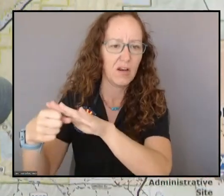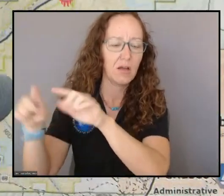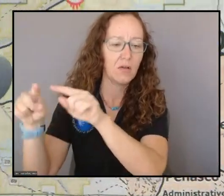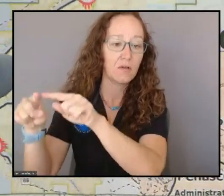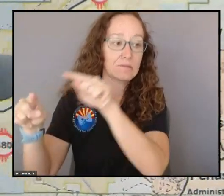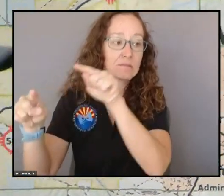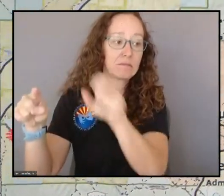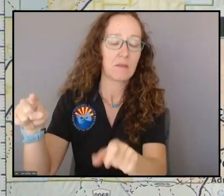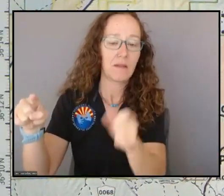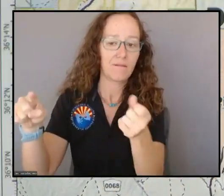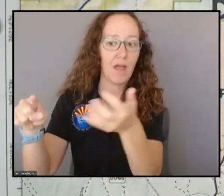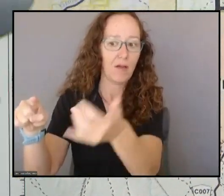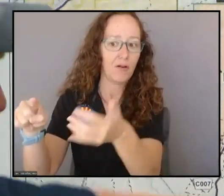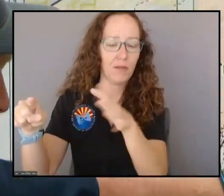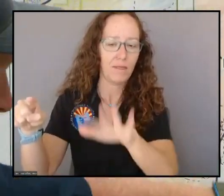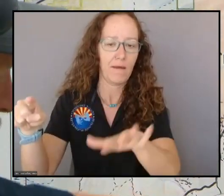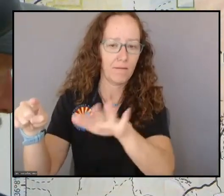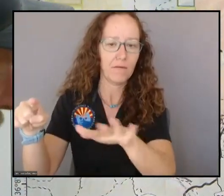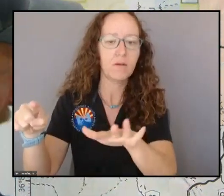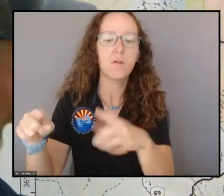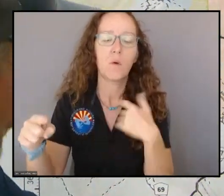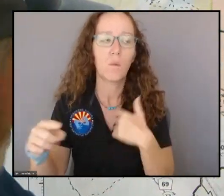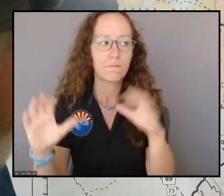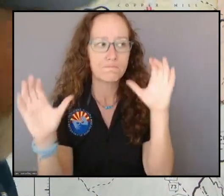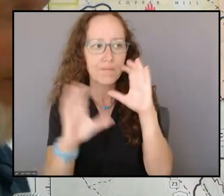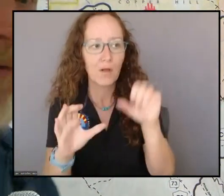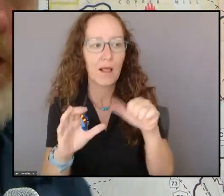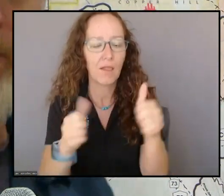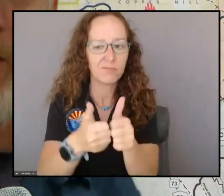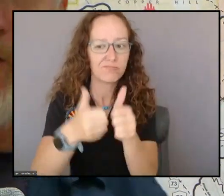put in some line that would come down and tie in to Jicarita